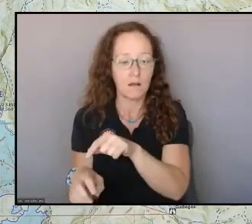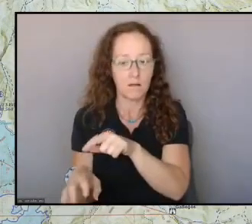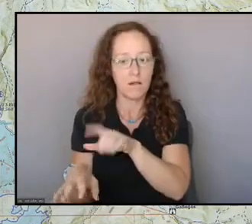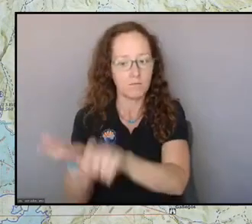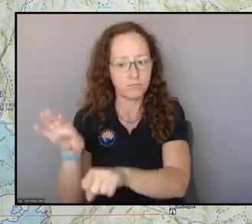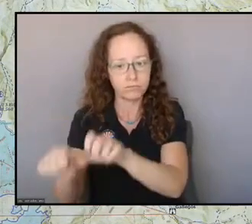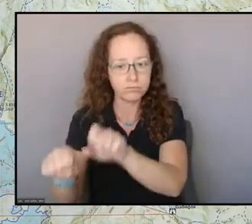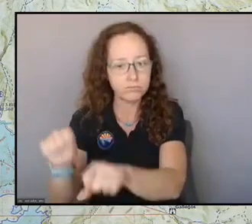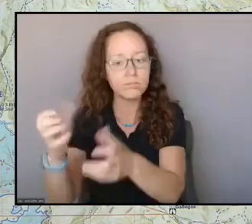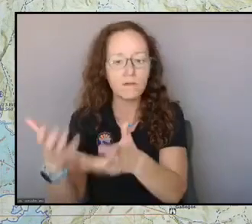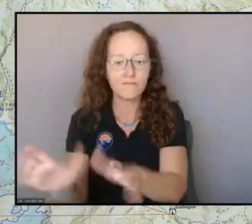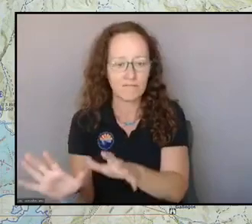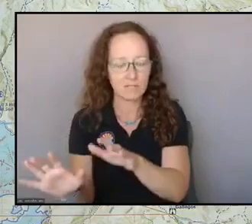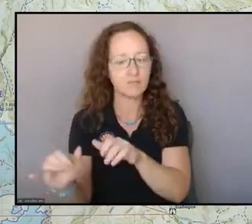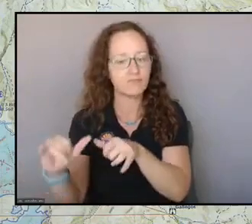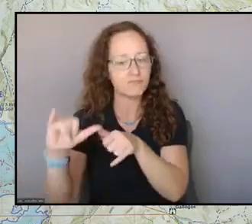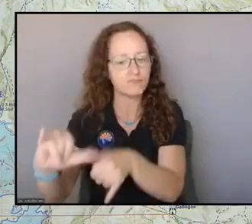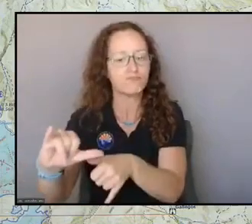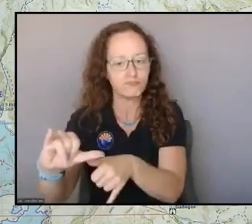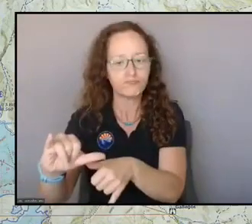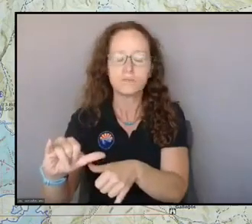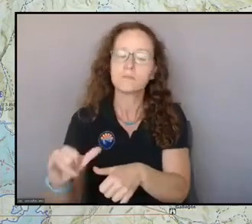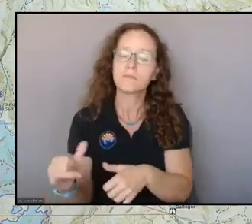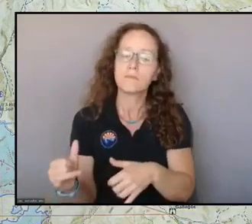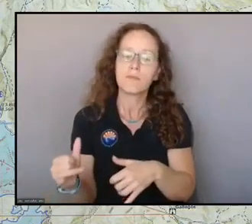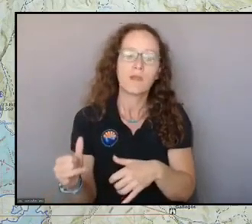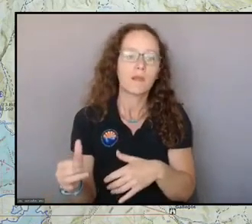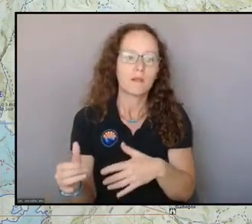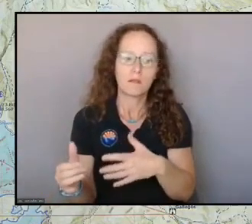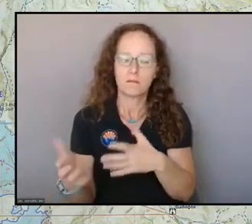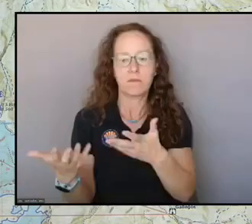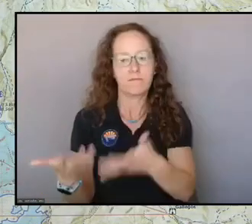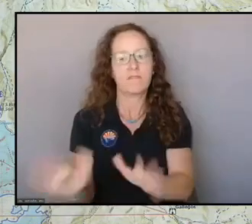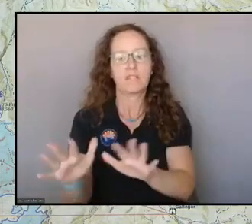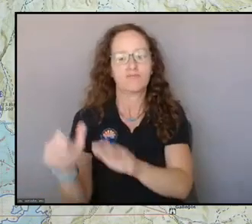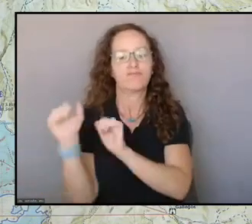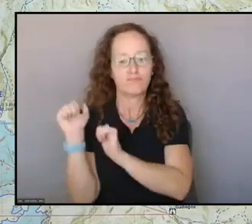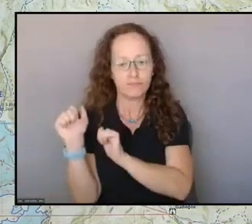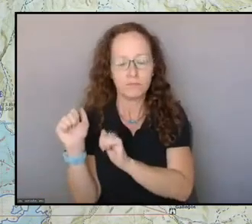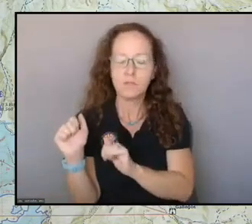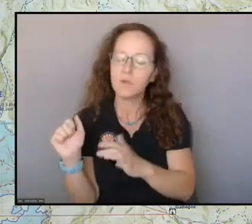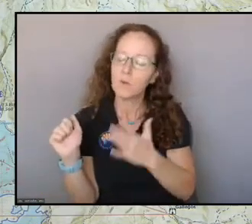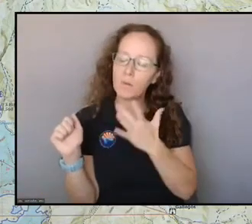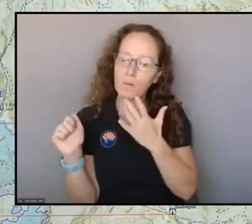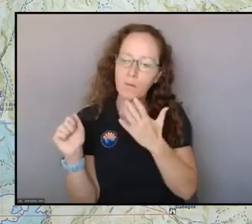AIR. THERE IS NO WAY TO GET THERE EASILY BY GROUND. WE ARE GLAD TO KNOW THEY ARE OUT.